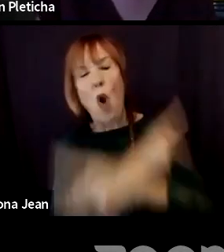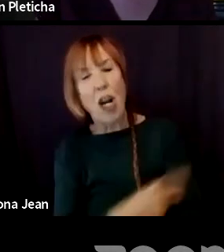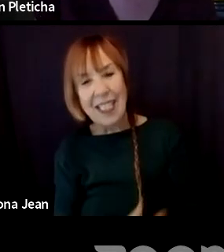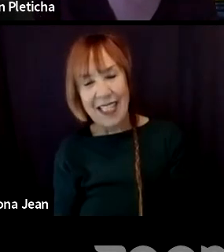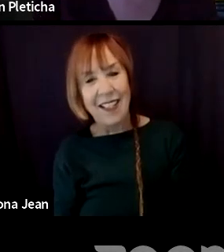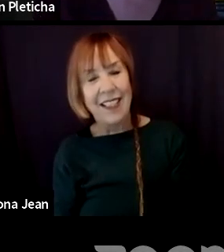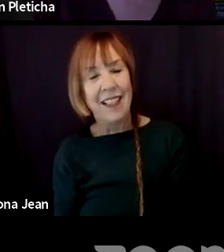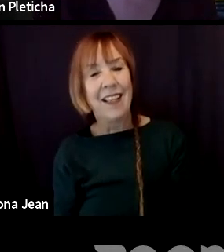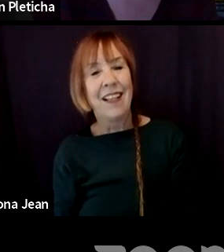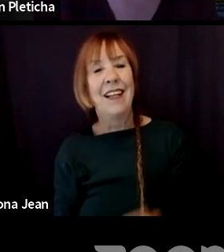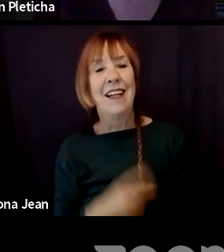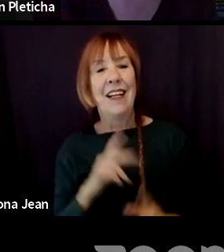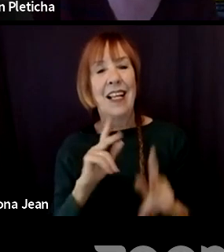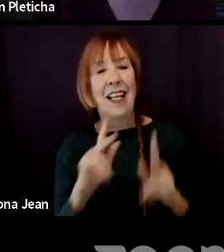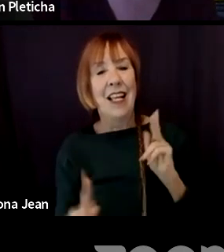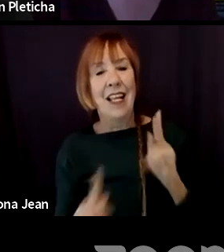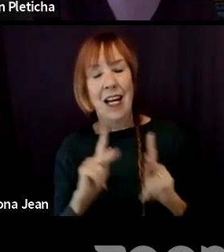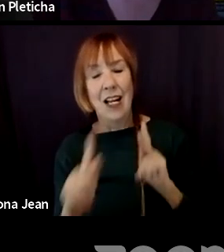People always want me to mean to them,